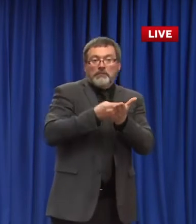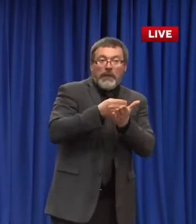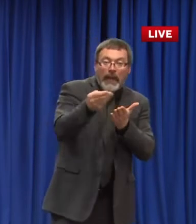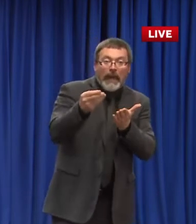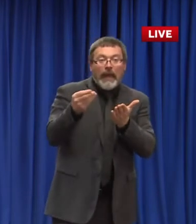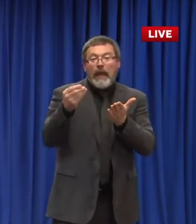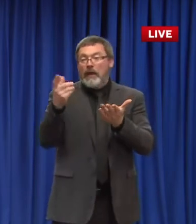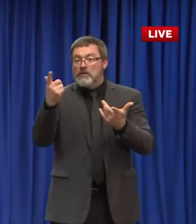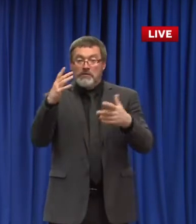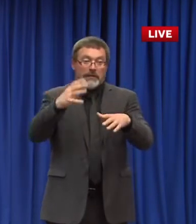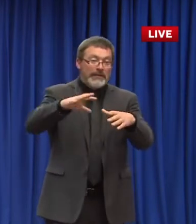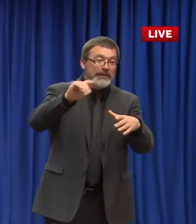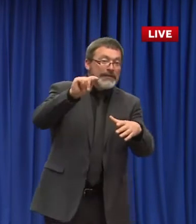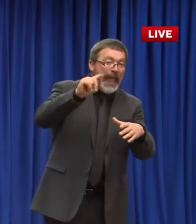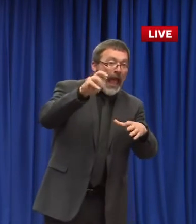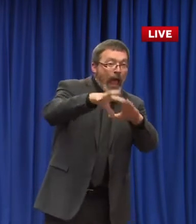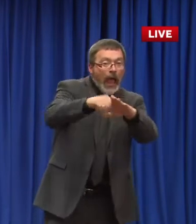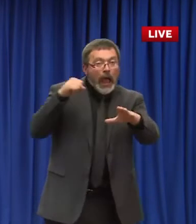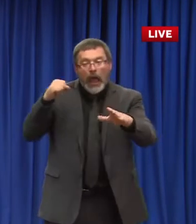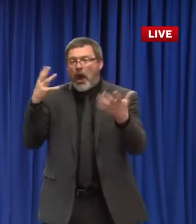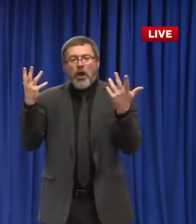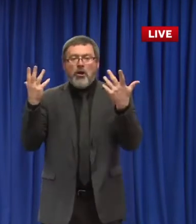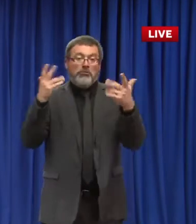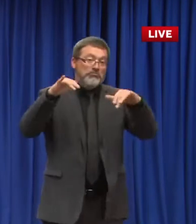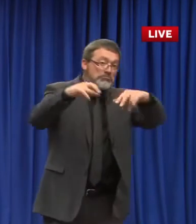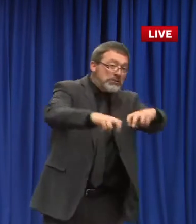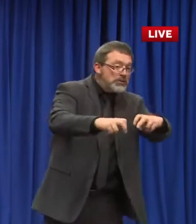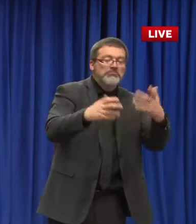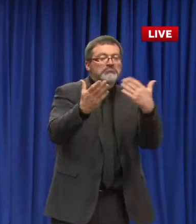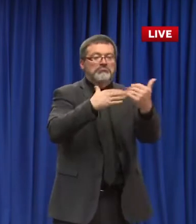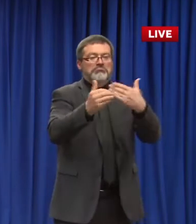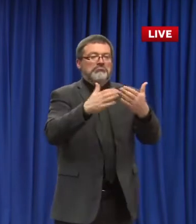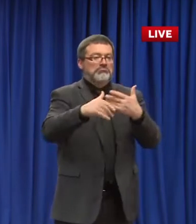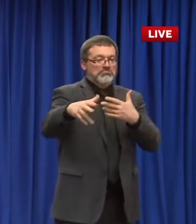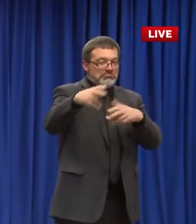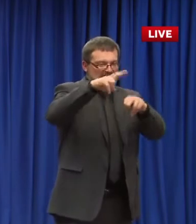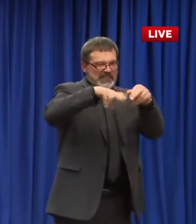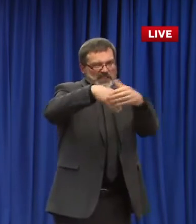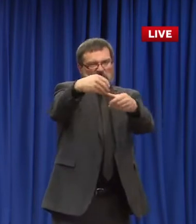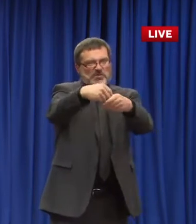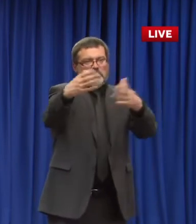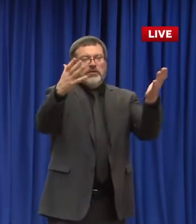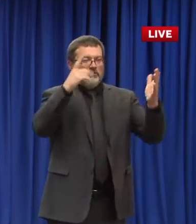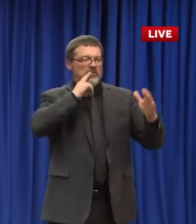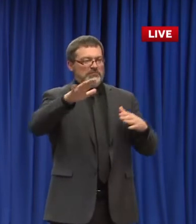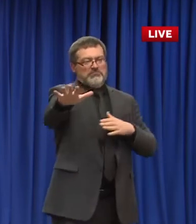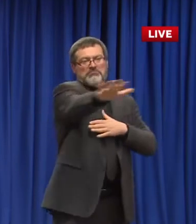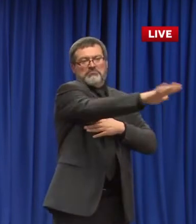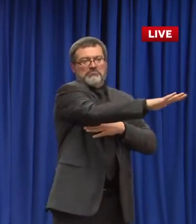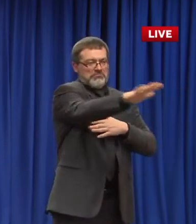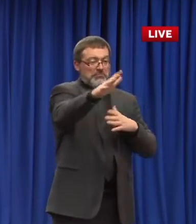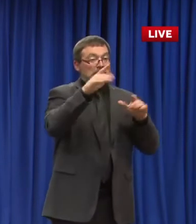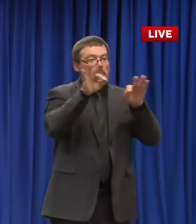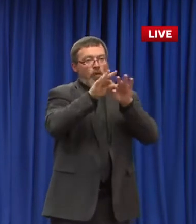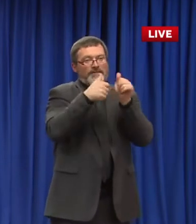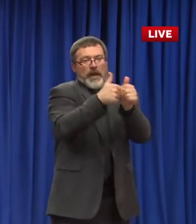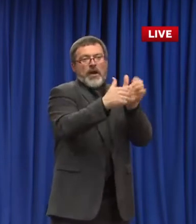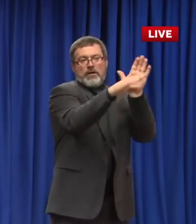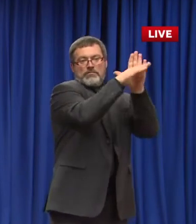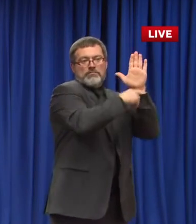FOOD ESTABLISHMENTS OPERATE THOSE HAVE ALL BEEN ESTABLISHED GUIDELINES WITH OPEN-AIR SEATING AND WE AGAIN WE’RE GOING TO MAKE SURE THAT ALL THOSE BUSINESSES ADHERE TO THOSE GUIDELINES AS